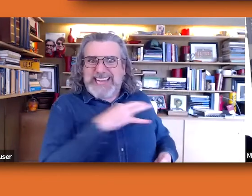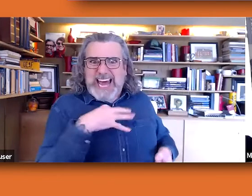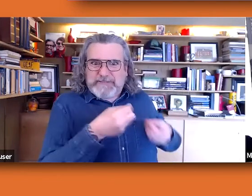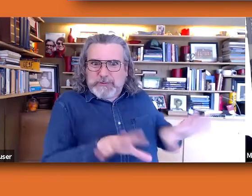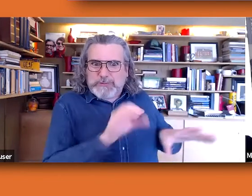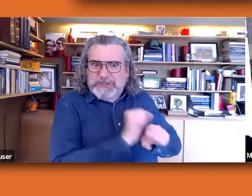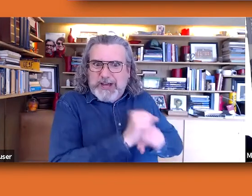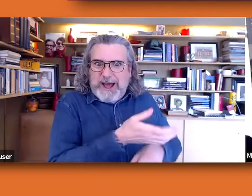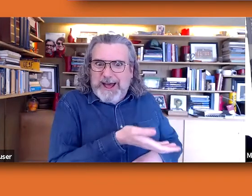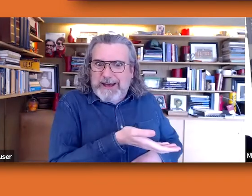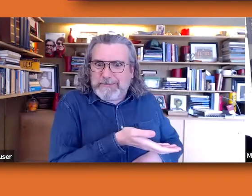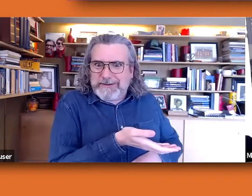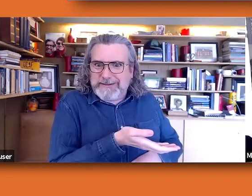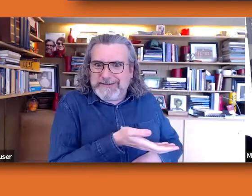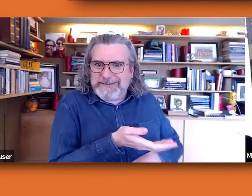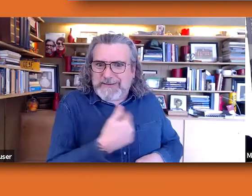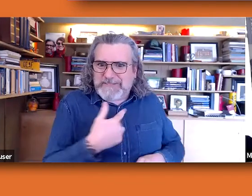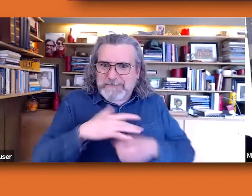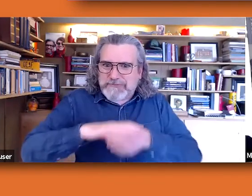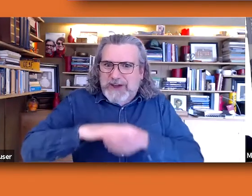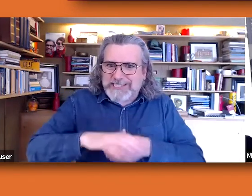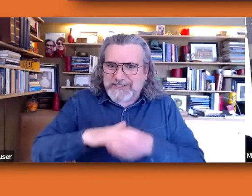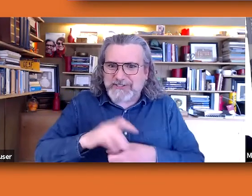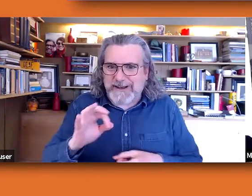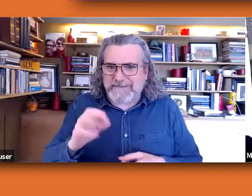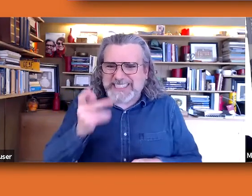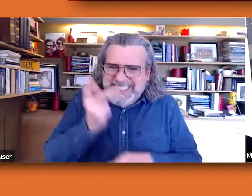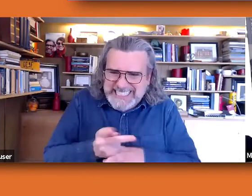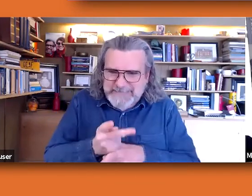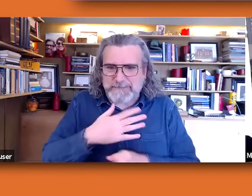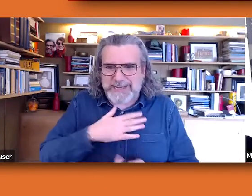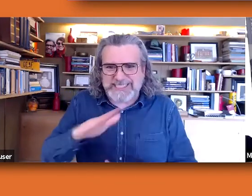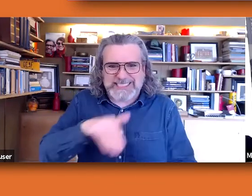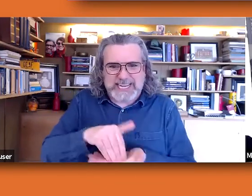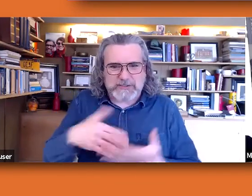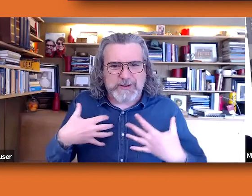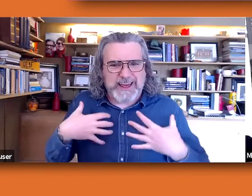I don't want to run out of my-- my funding for my Center